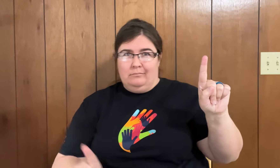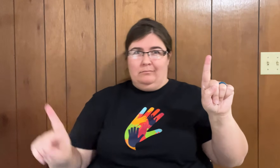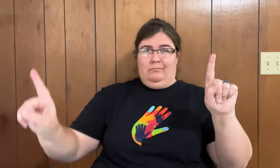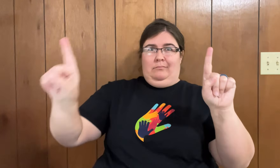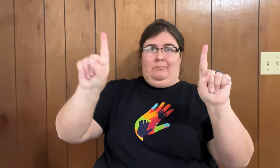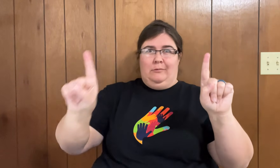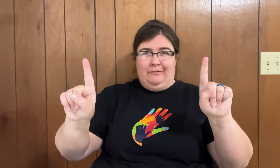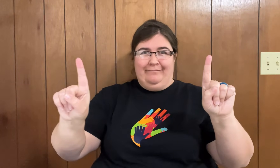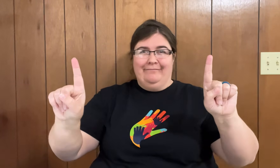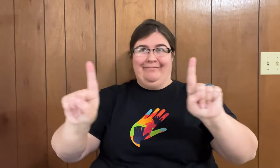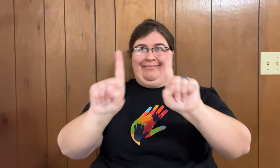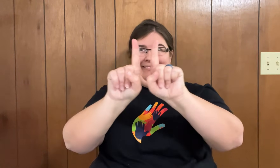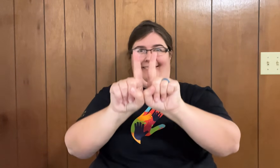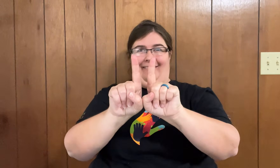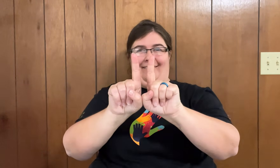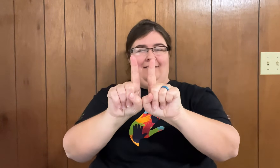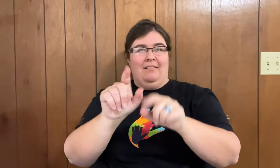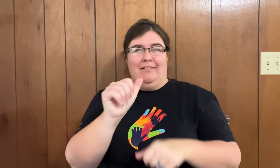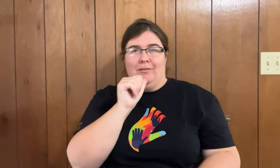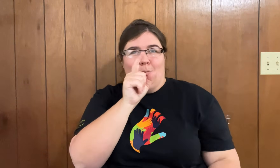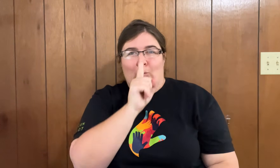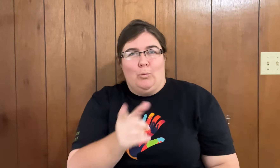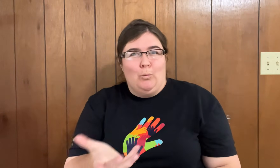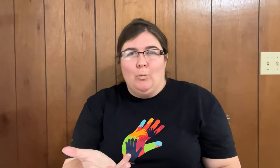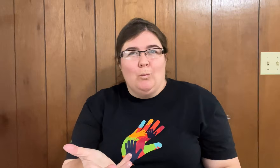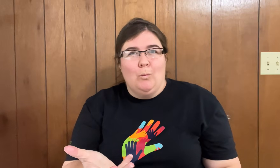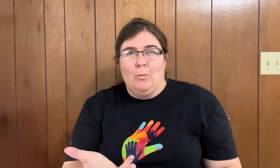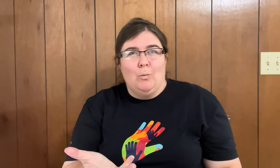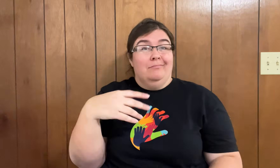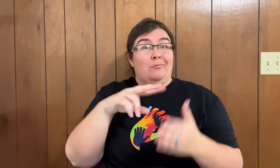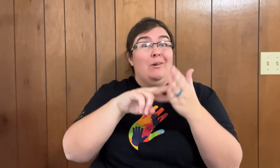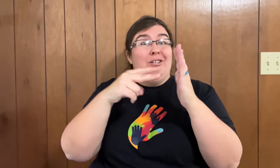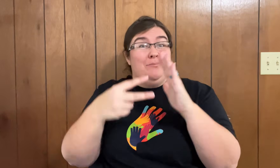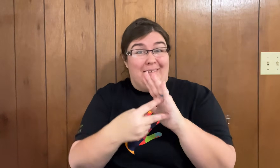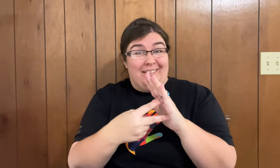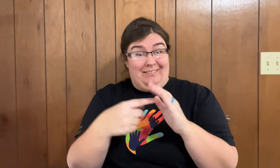It implies that one word = one sign which is simply not the case.